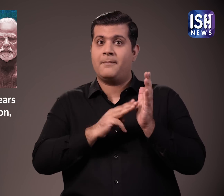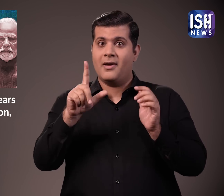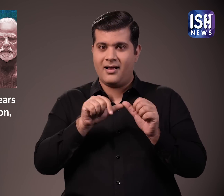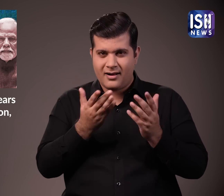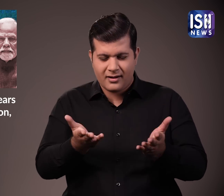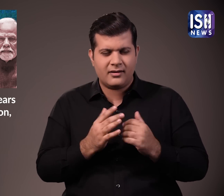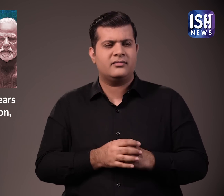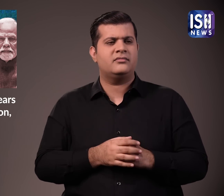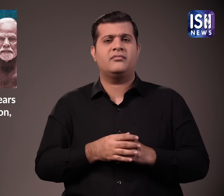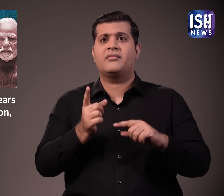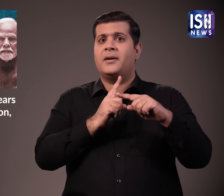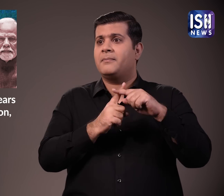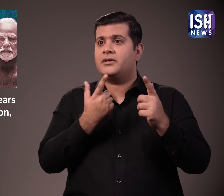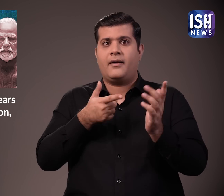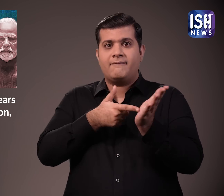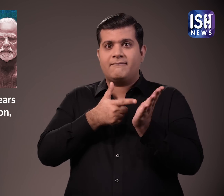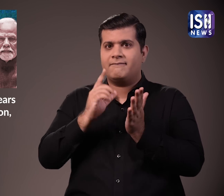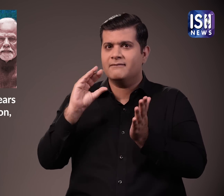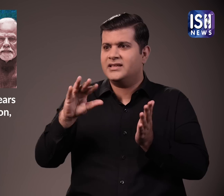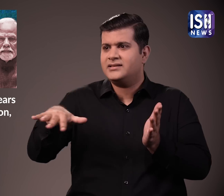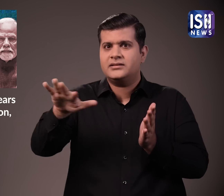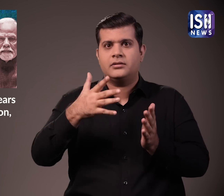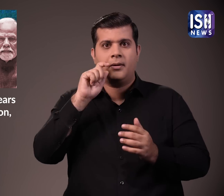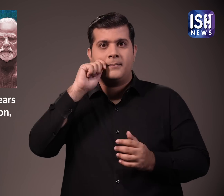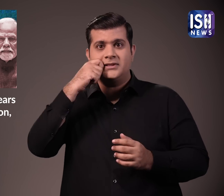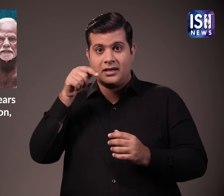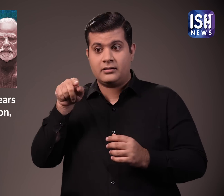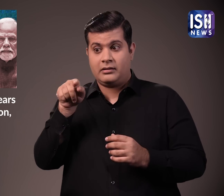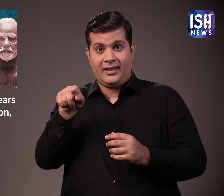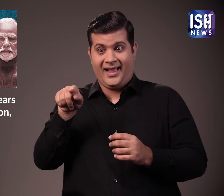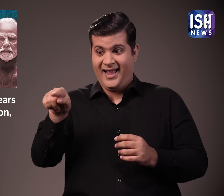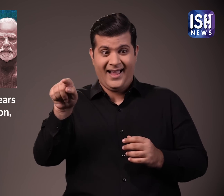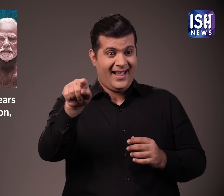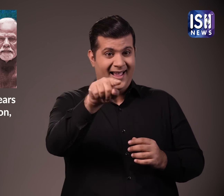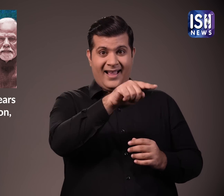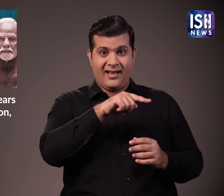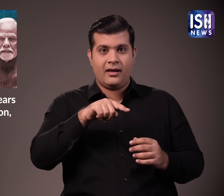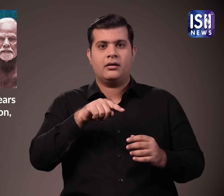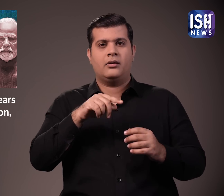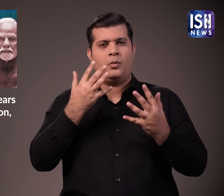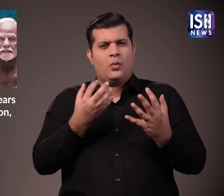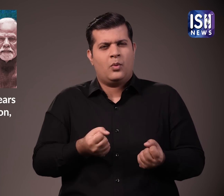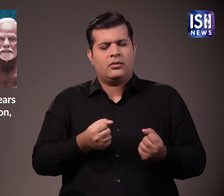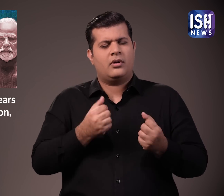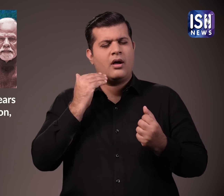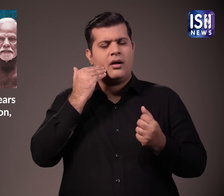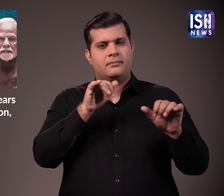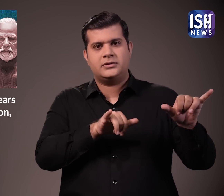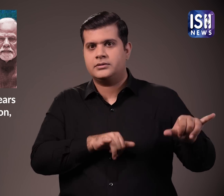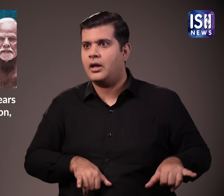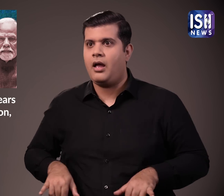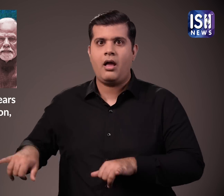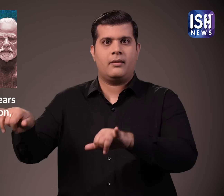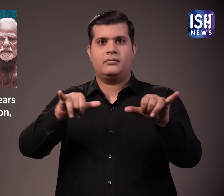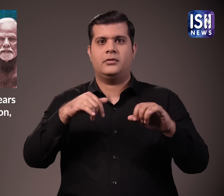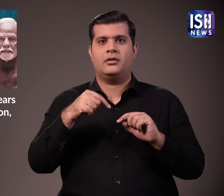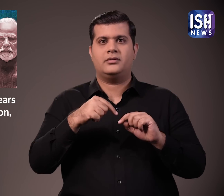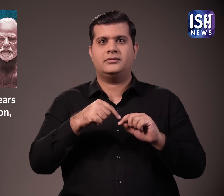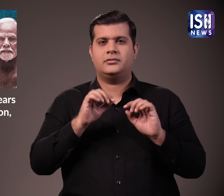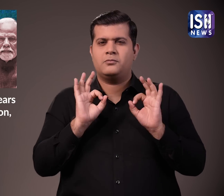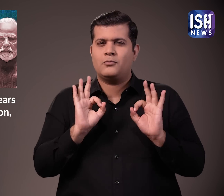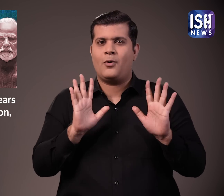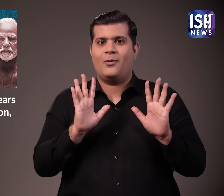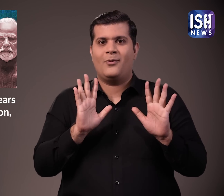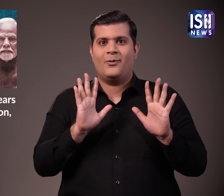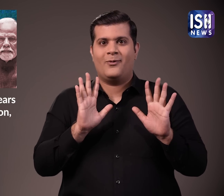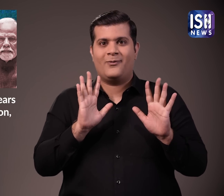and panchayat elections to be conducted at the same time.